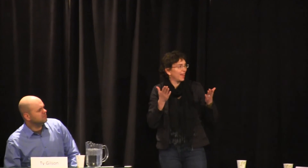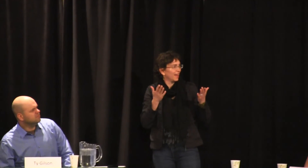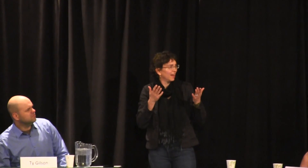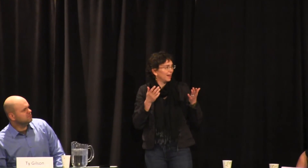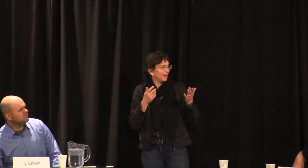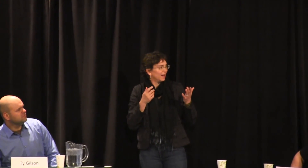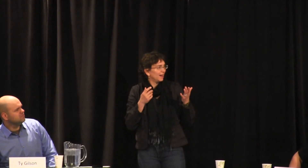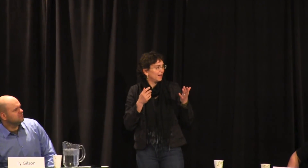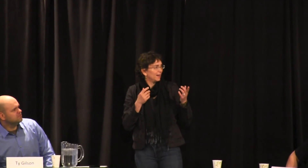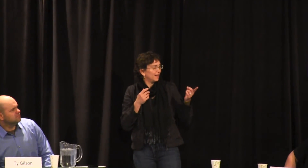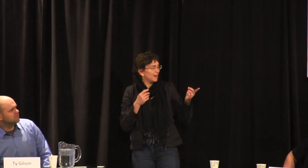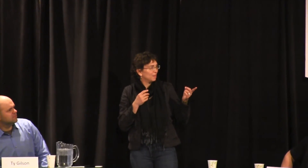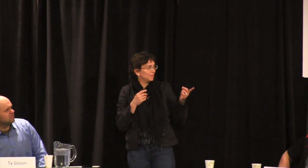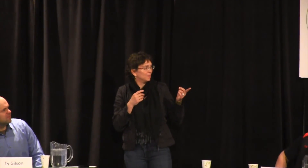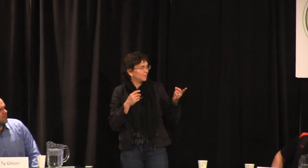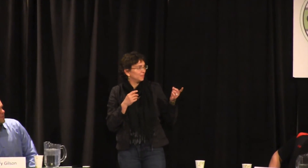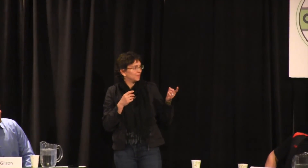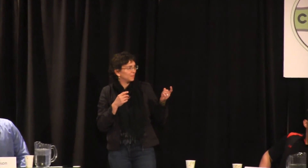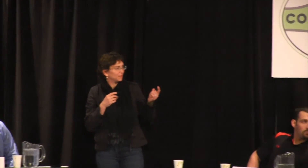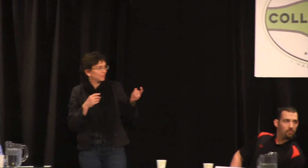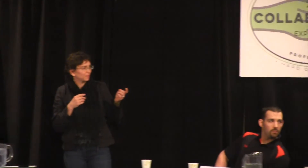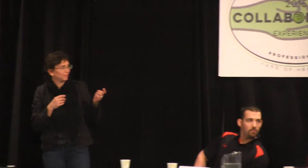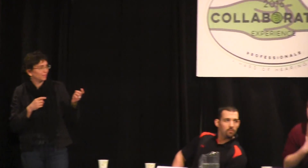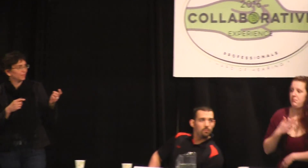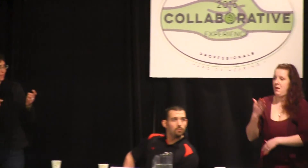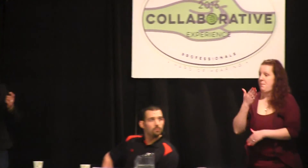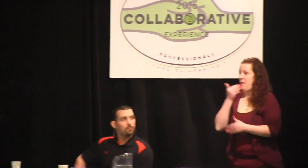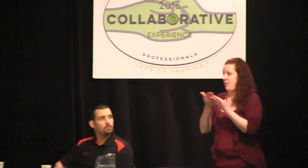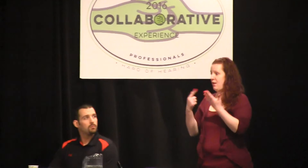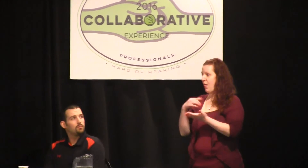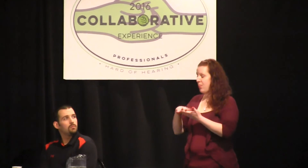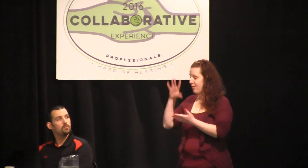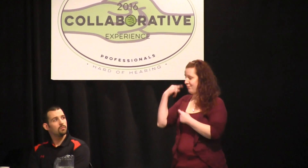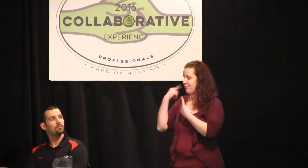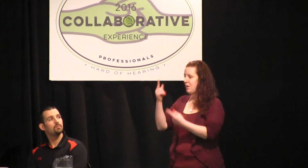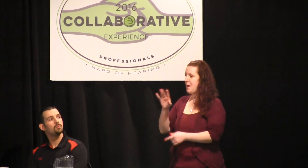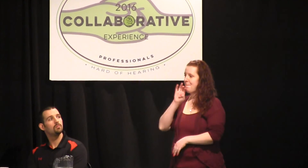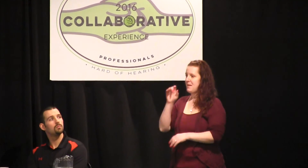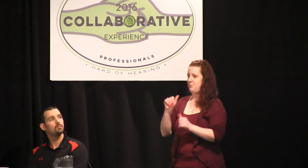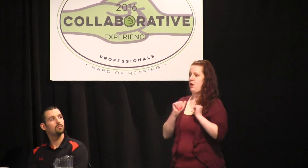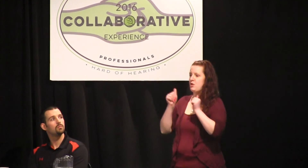to talk about one of the best things? Brandi: Well, I think the best thing